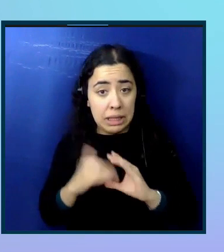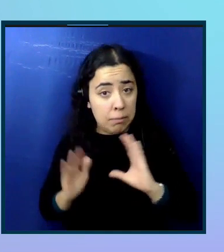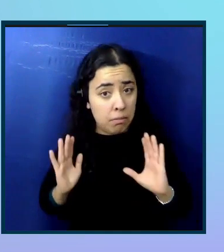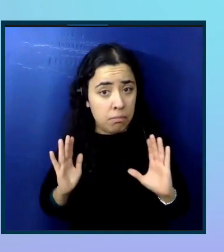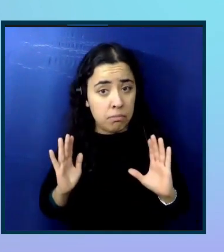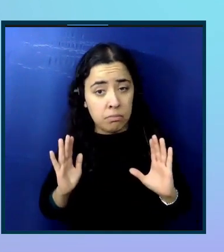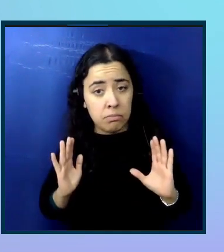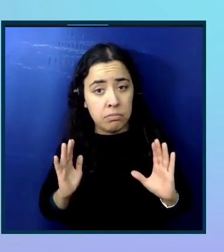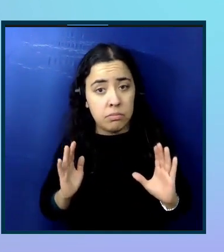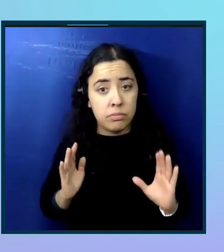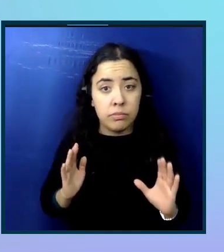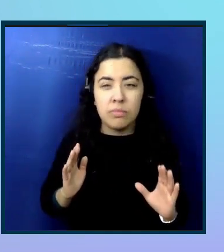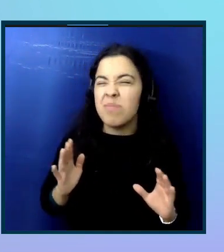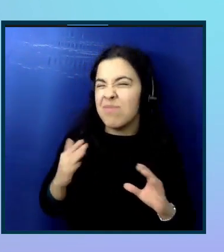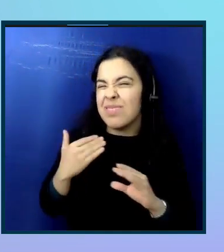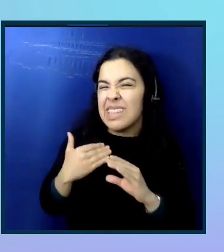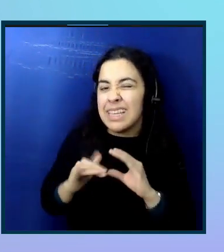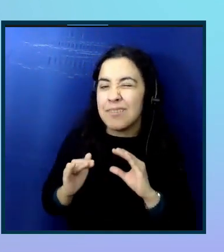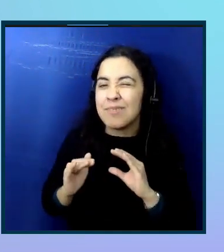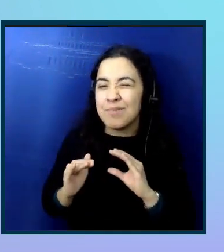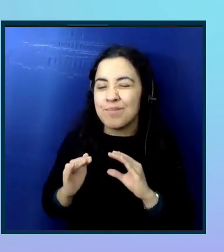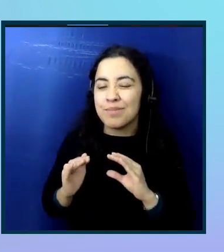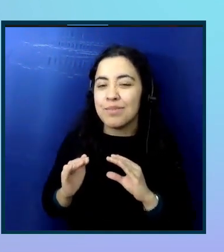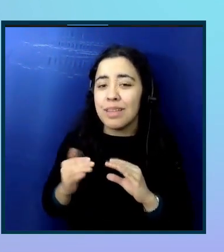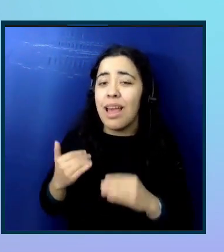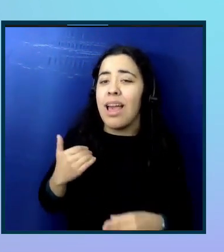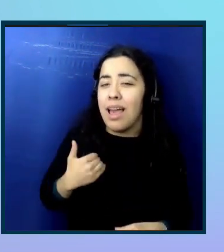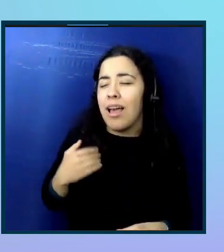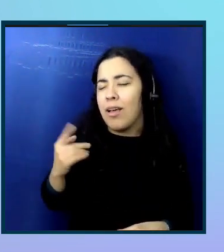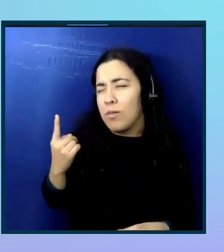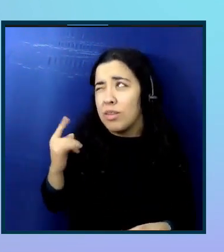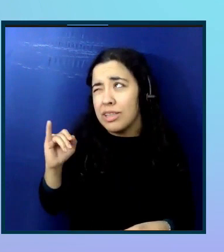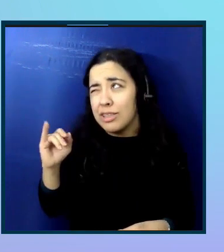Probably just email. I do an Instagram account and what have you,